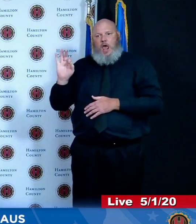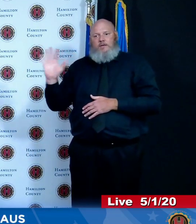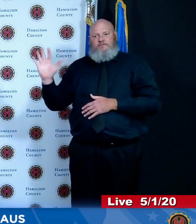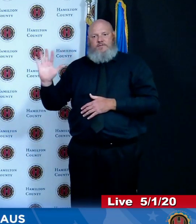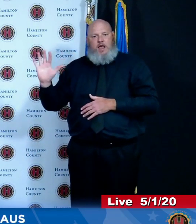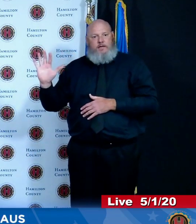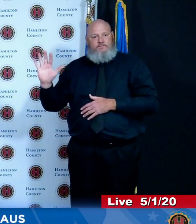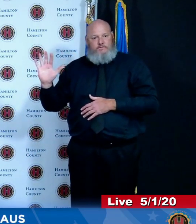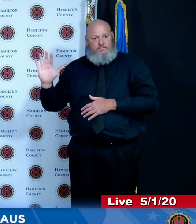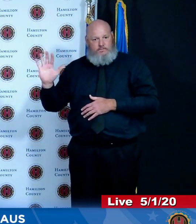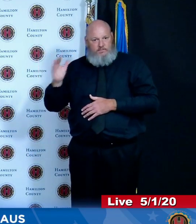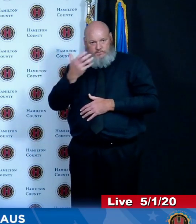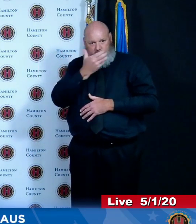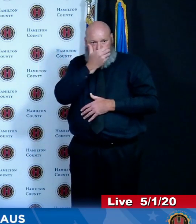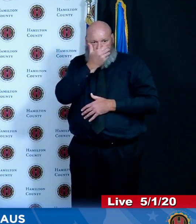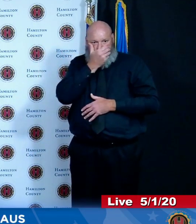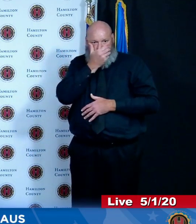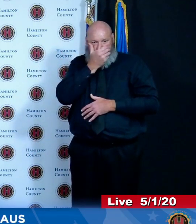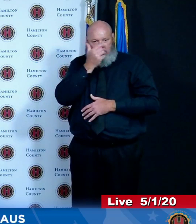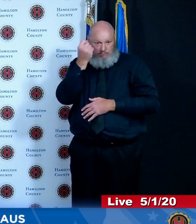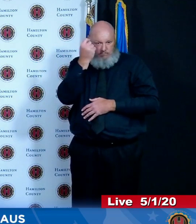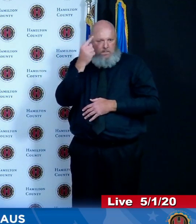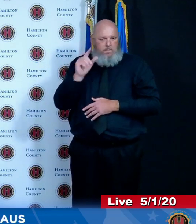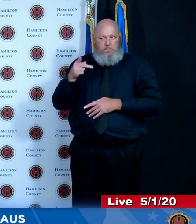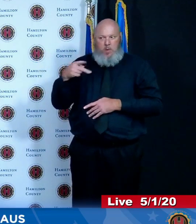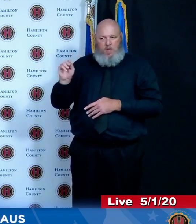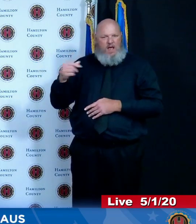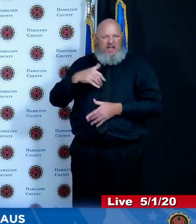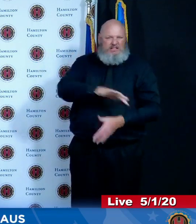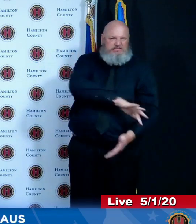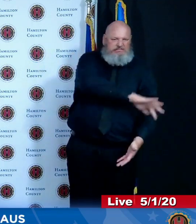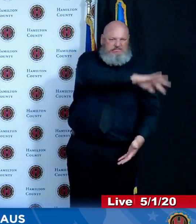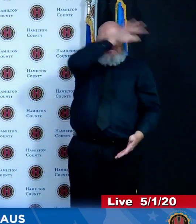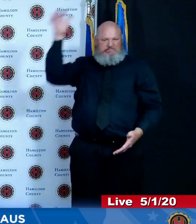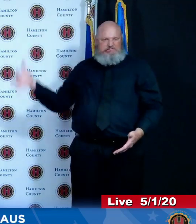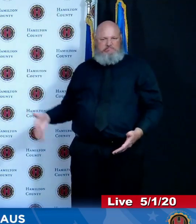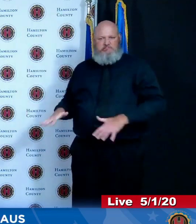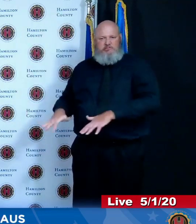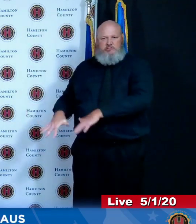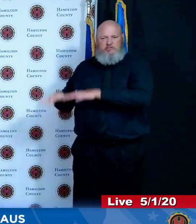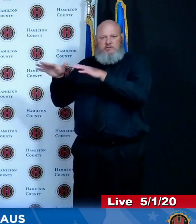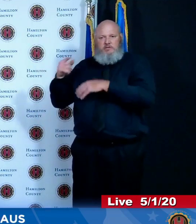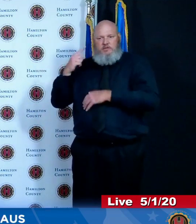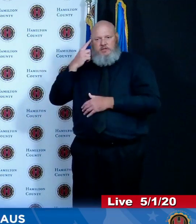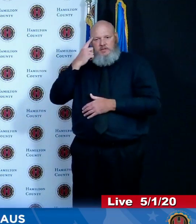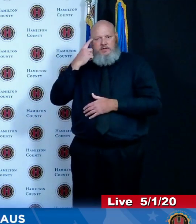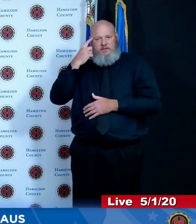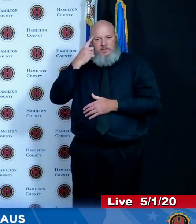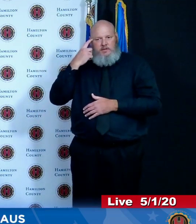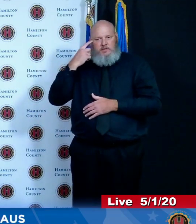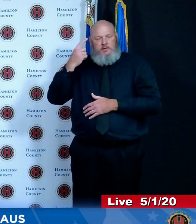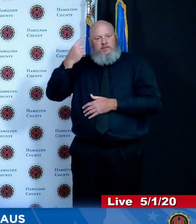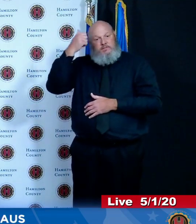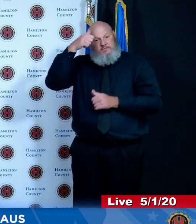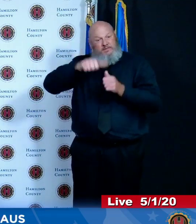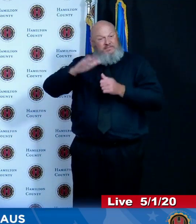years ago and so they are now repurposing those masks so big thank you to the Postal Service while their Mount Healthy